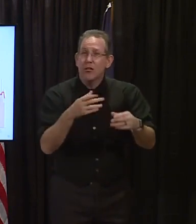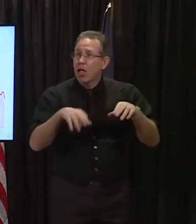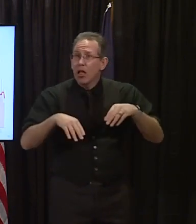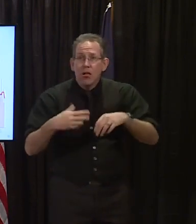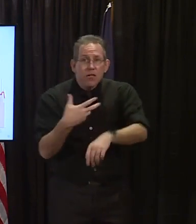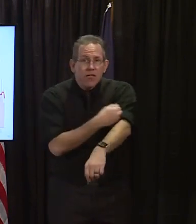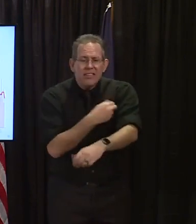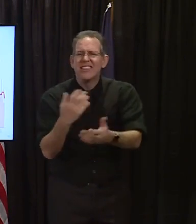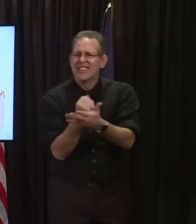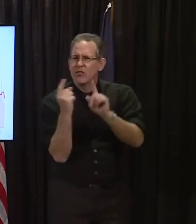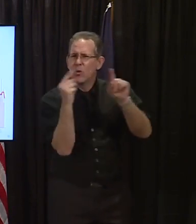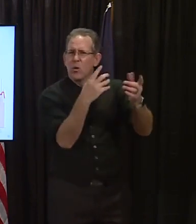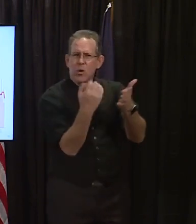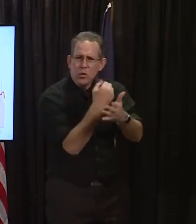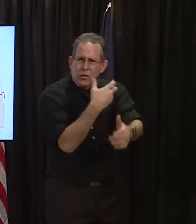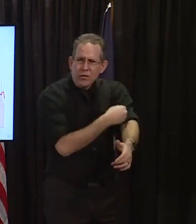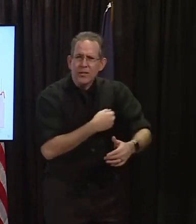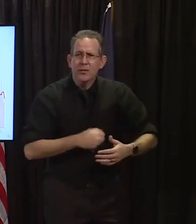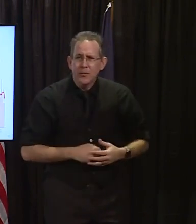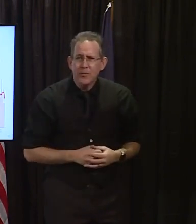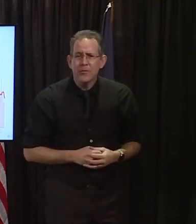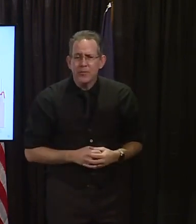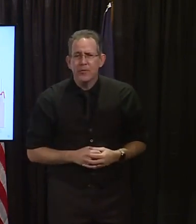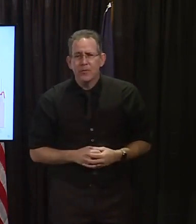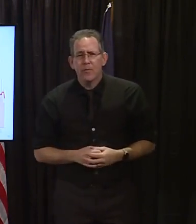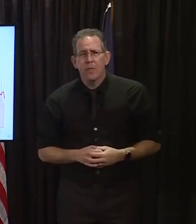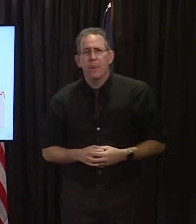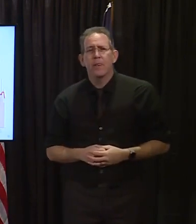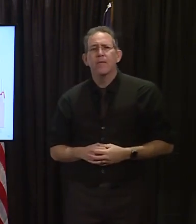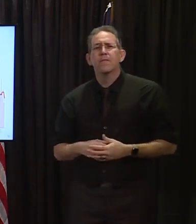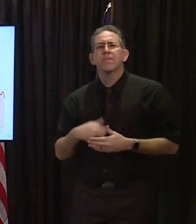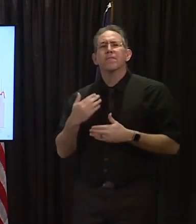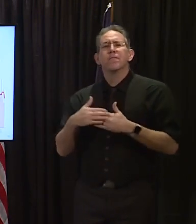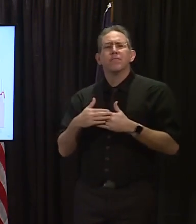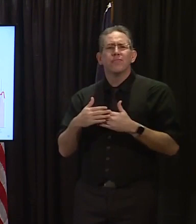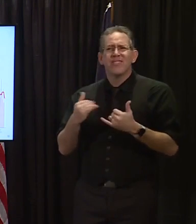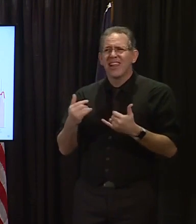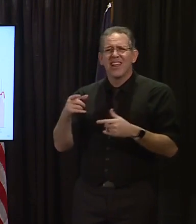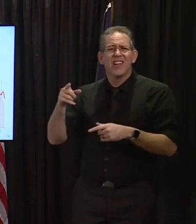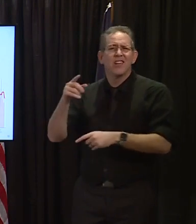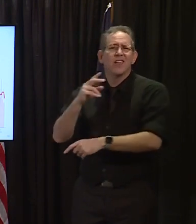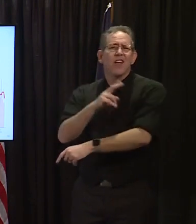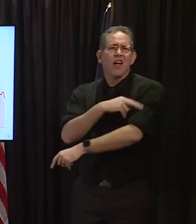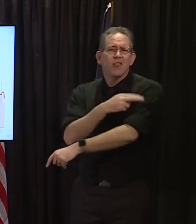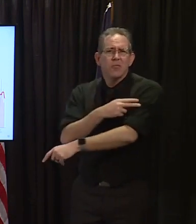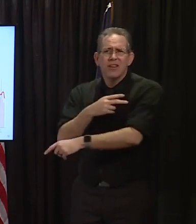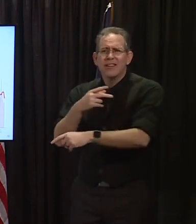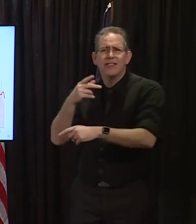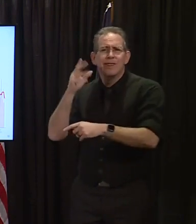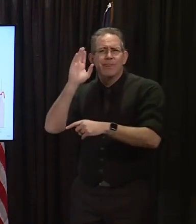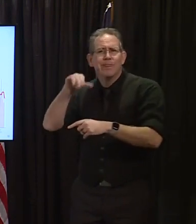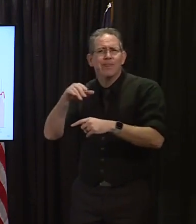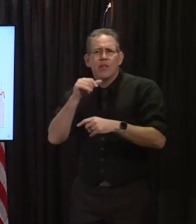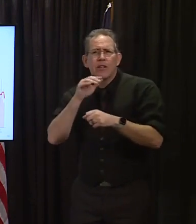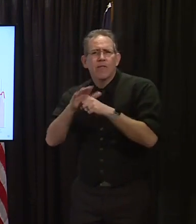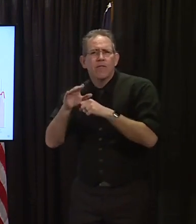hospitalizations and other staffing, uh shortages and other issues that hospitals are facing has impacted the availability over the last two weeks.